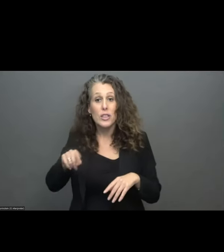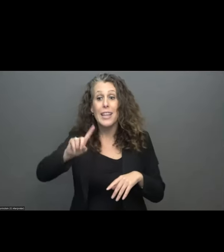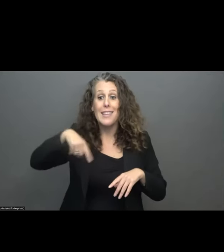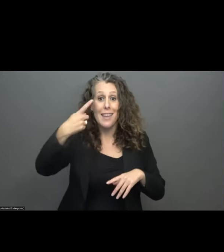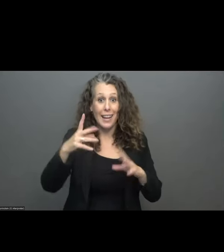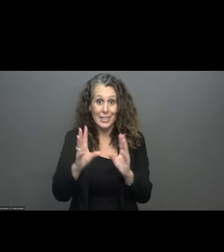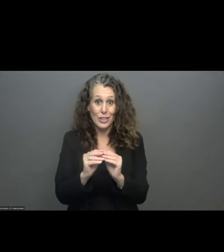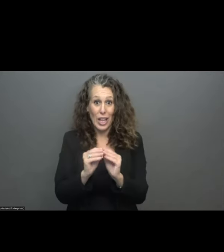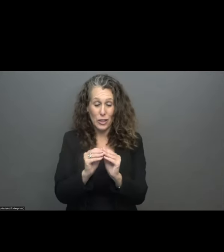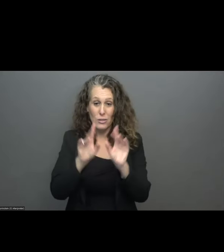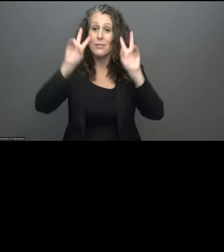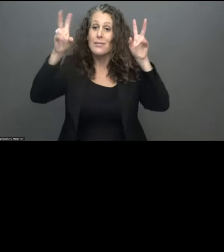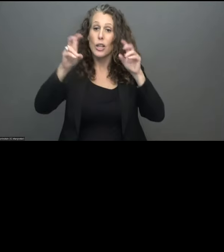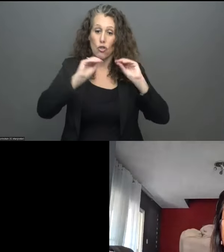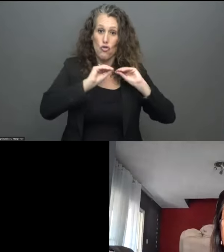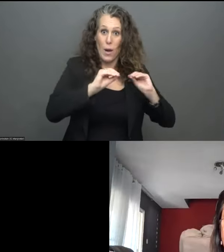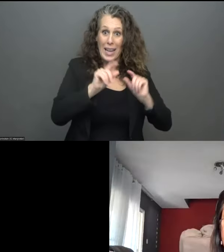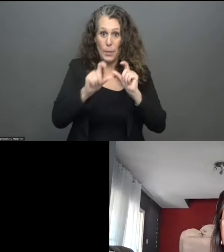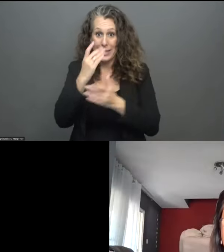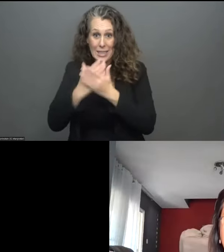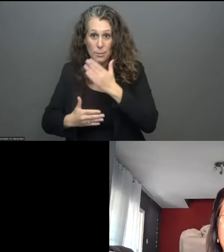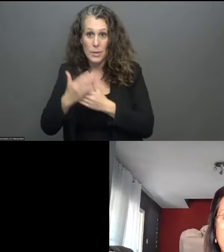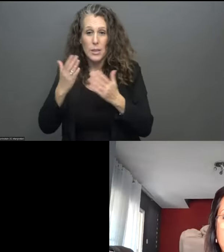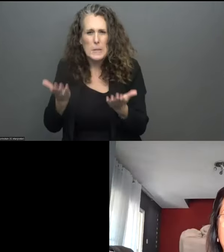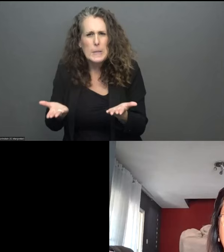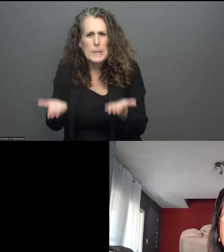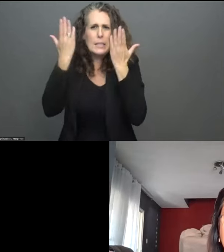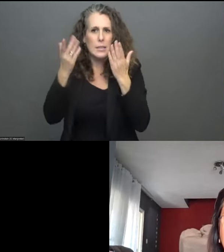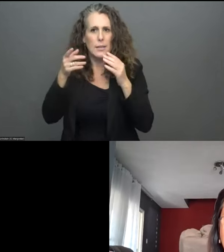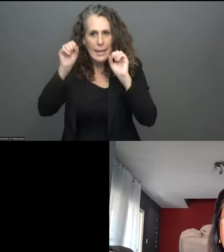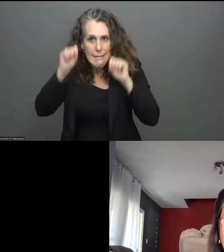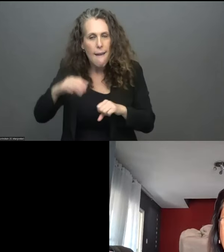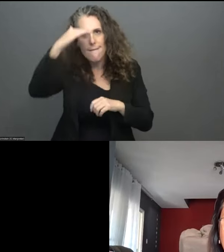persons with disabilities to enhance their employment probability. We have about 15 minutes